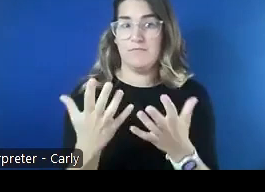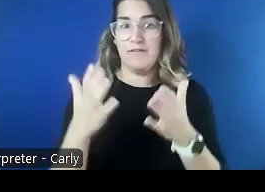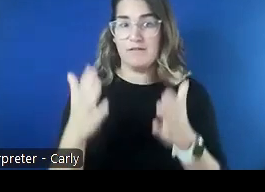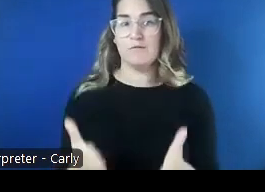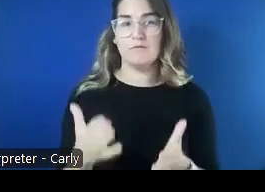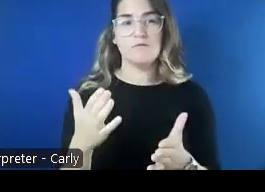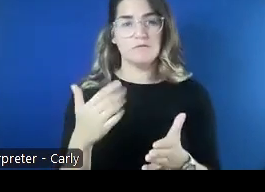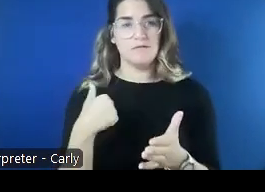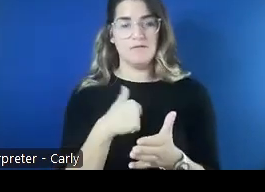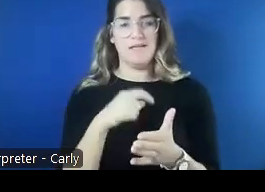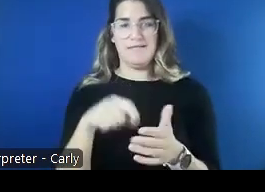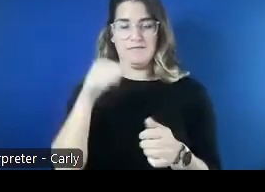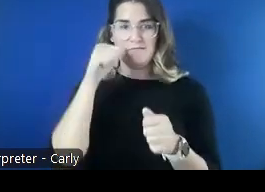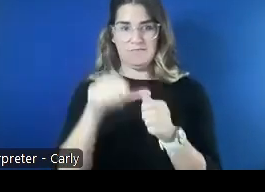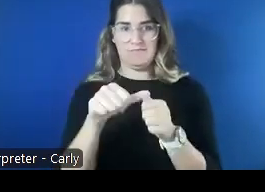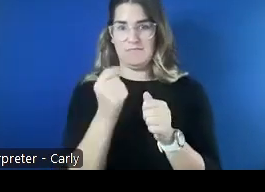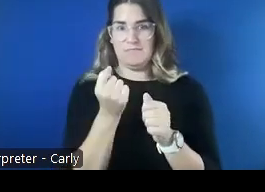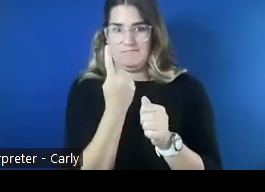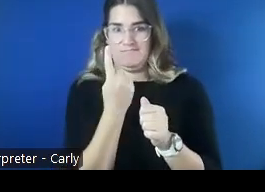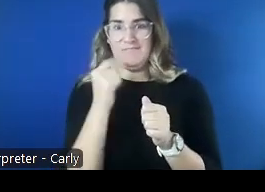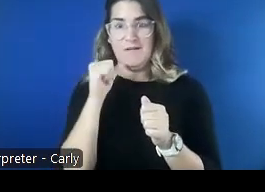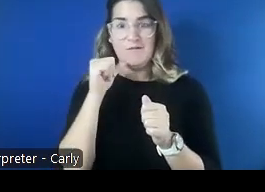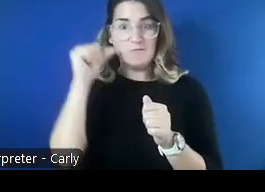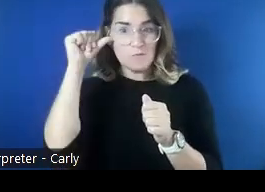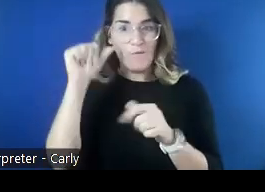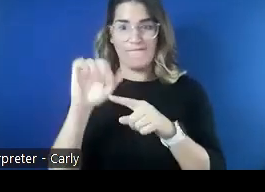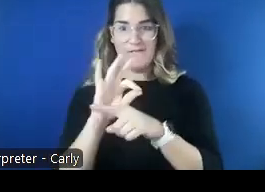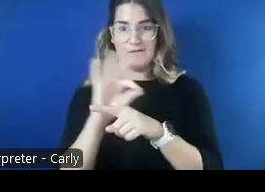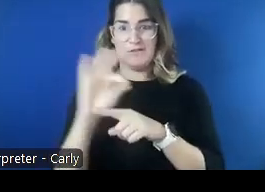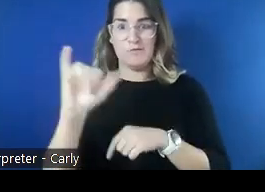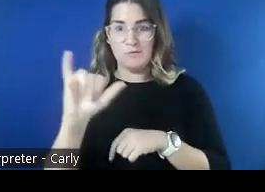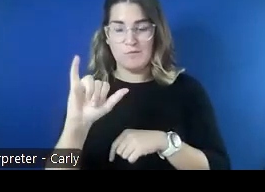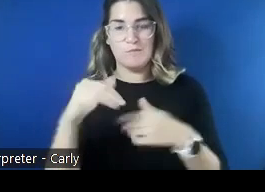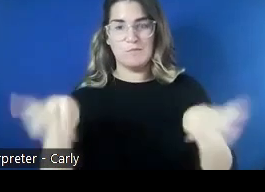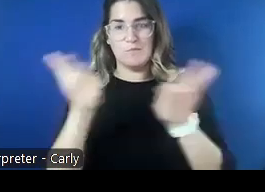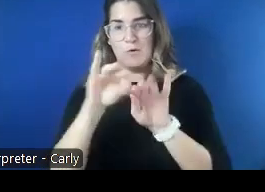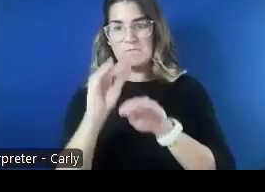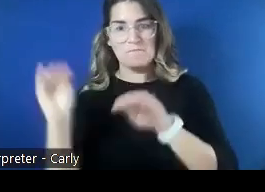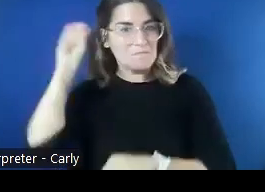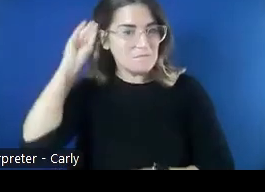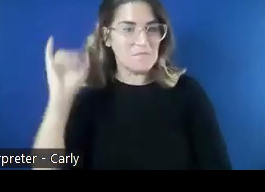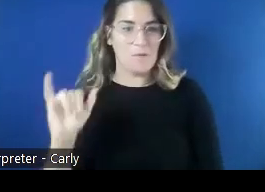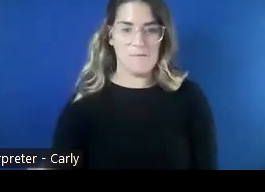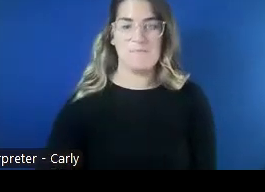functioning as well right so there's that piece that is really important too and then this is that